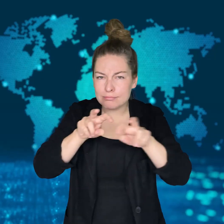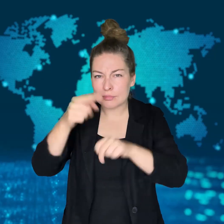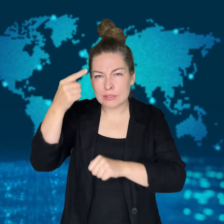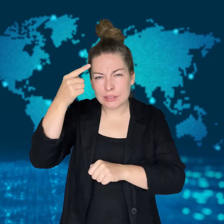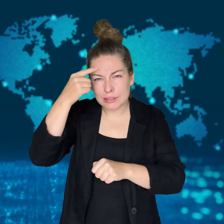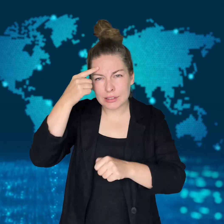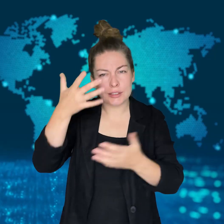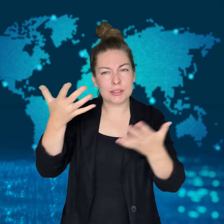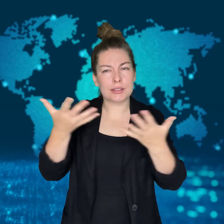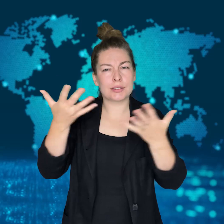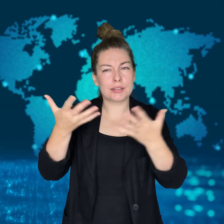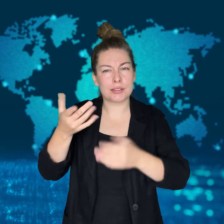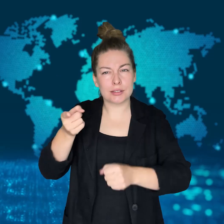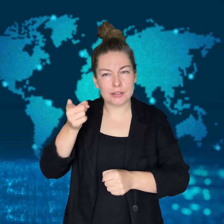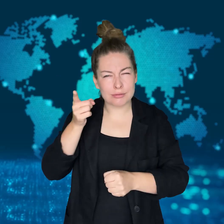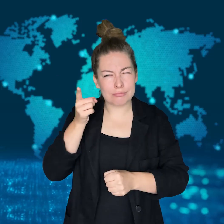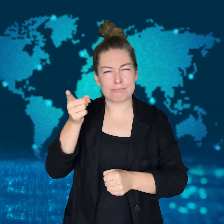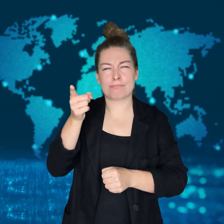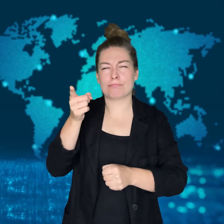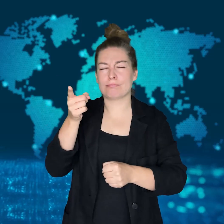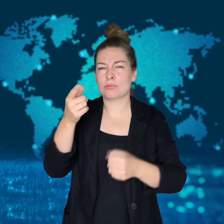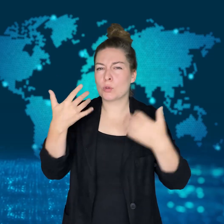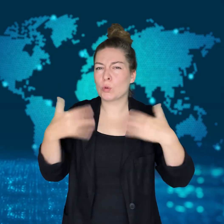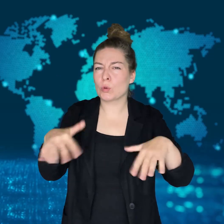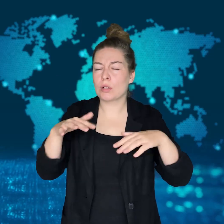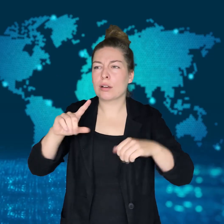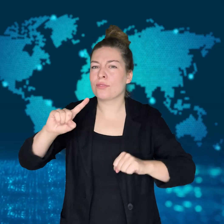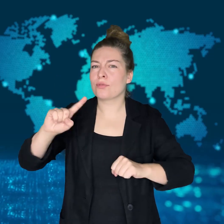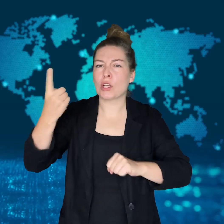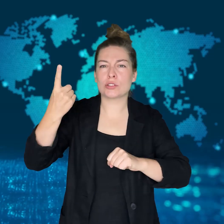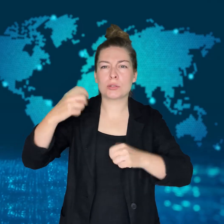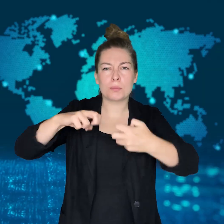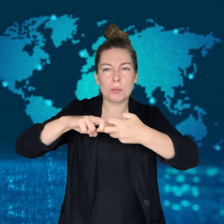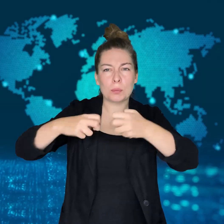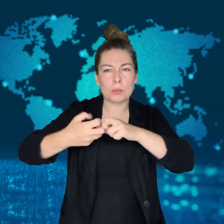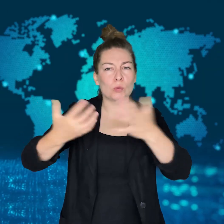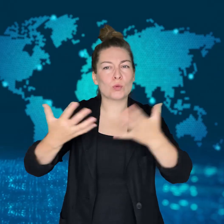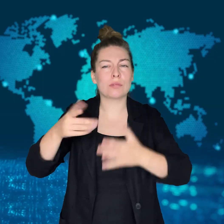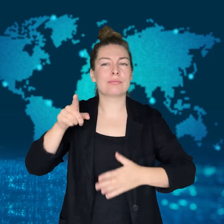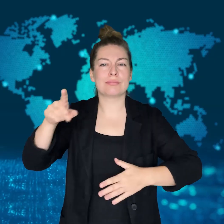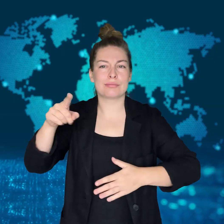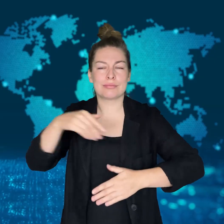Many have described the scene as a tragedy.